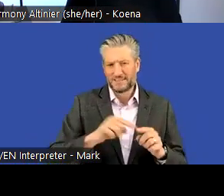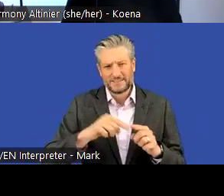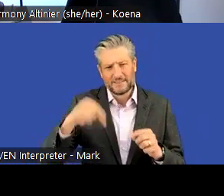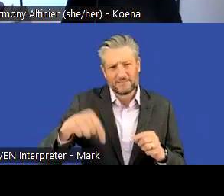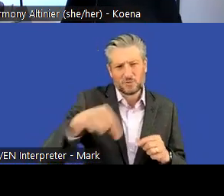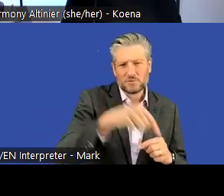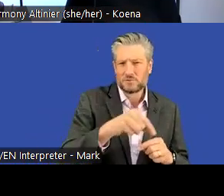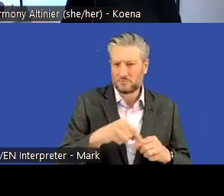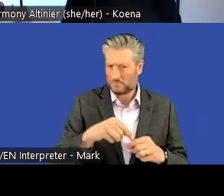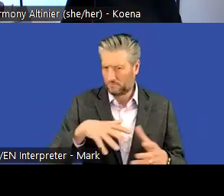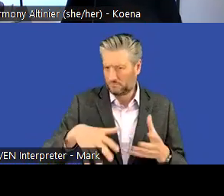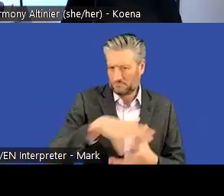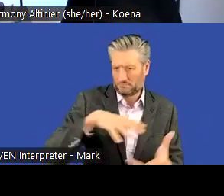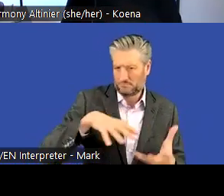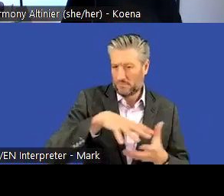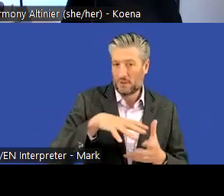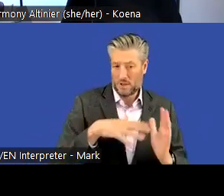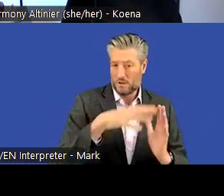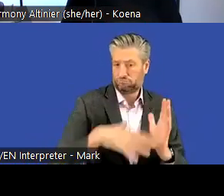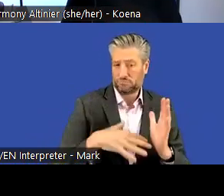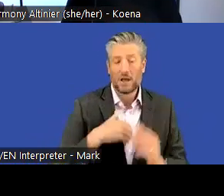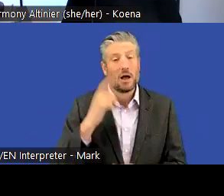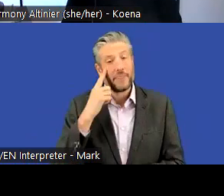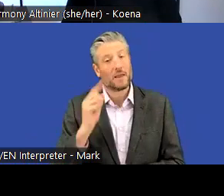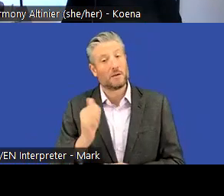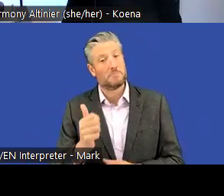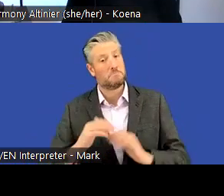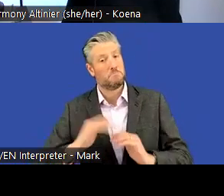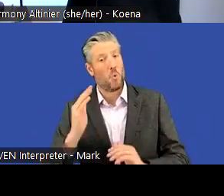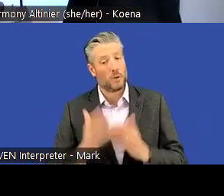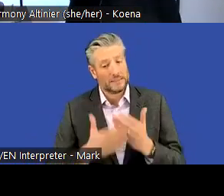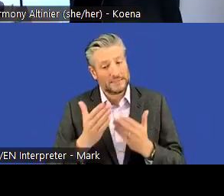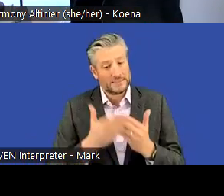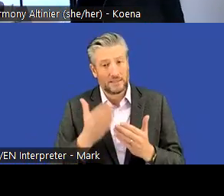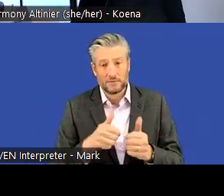I think it's easier to use but not as robust as the WCAG.